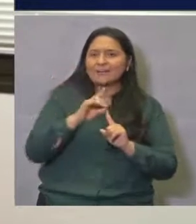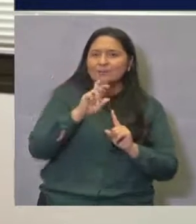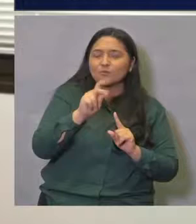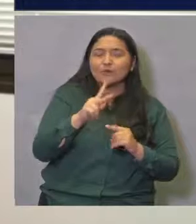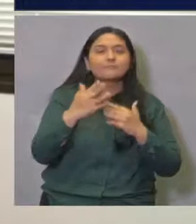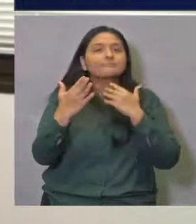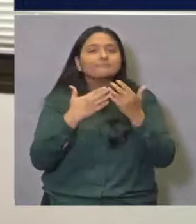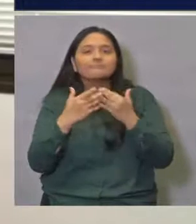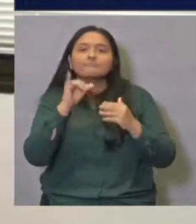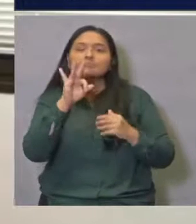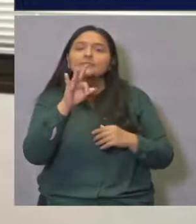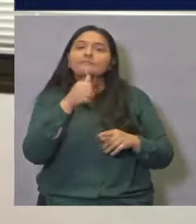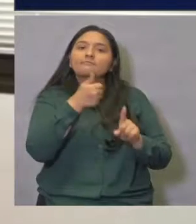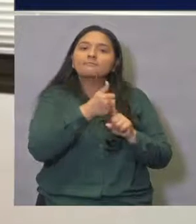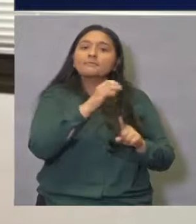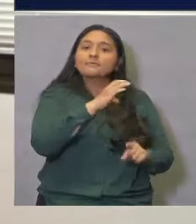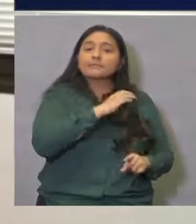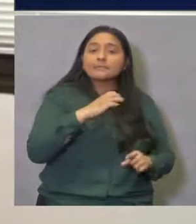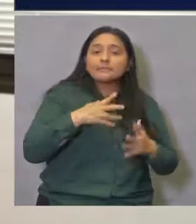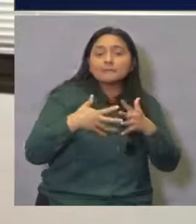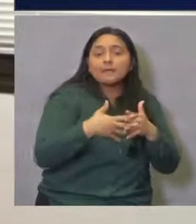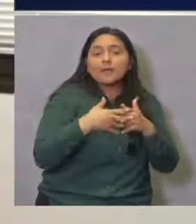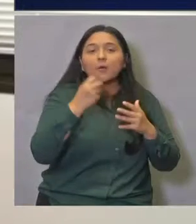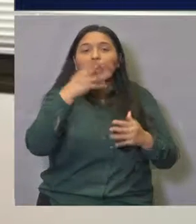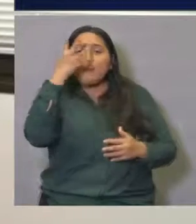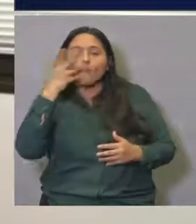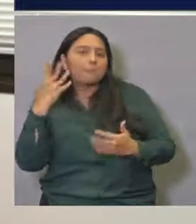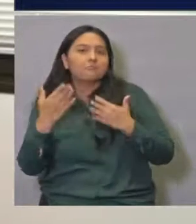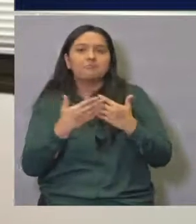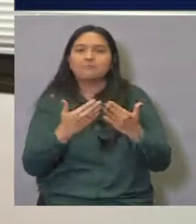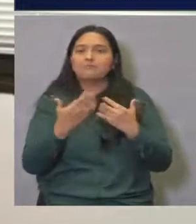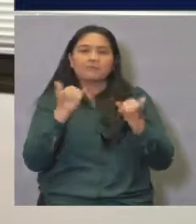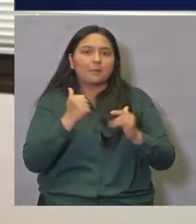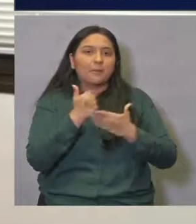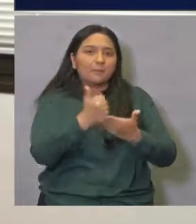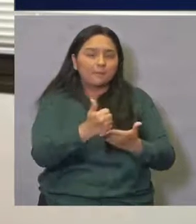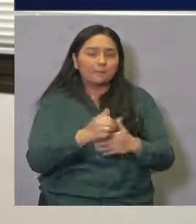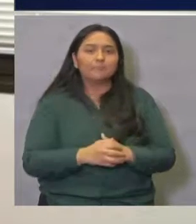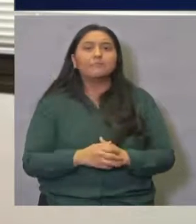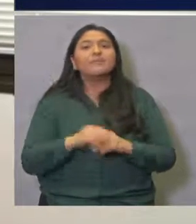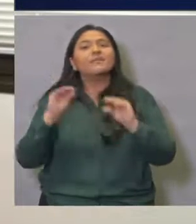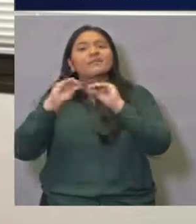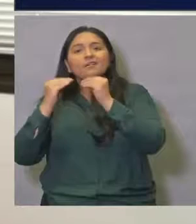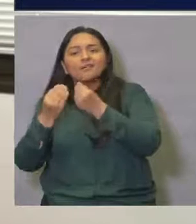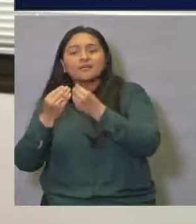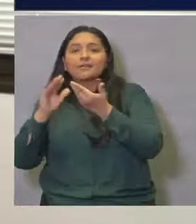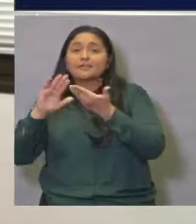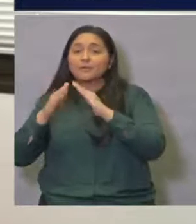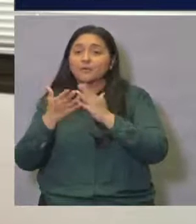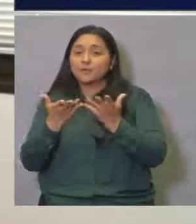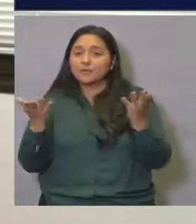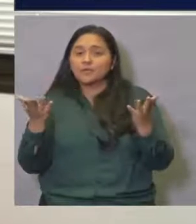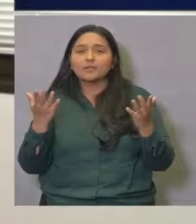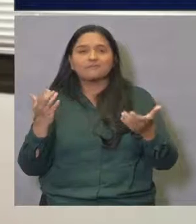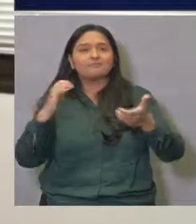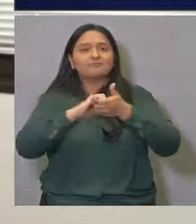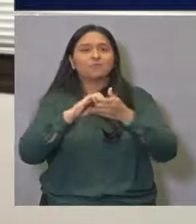CLÍNICAS Y NUESTROS SOCIOS QUE LE DAN SERVICIO LAS TRES